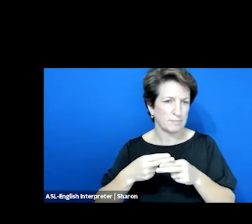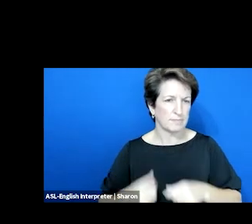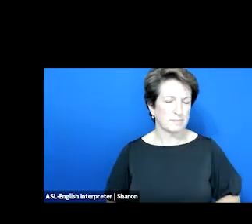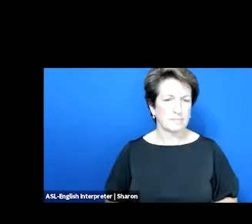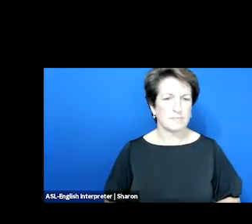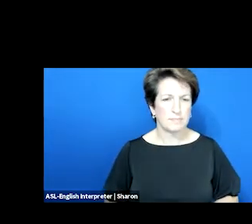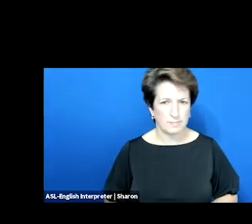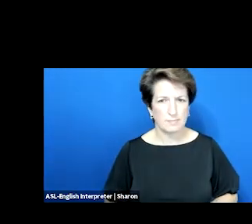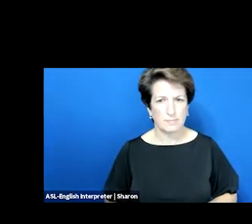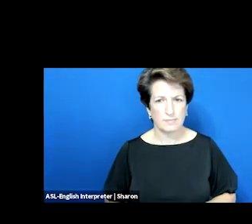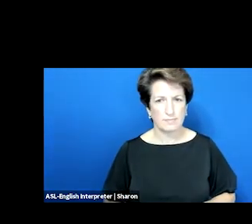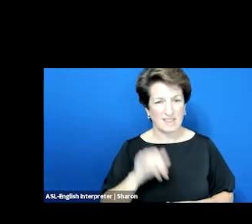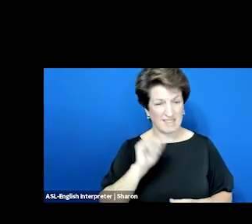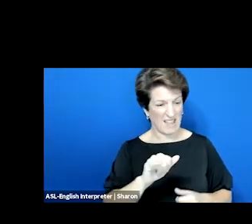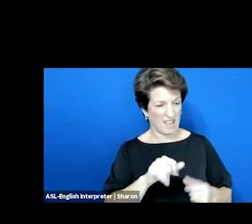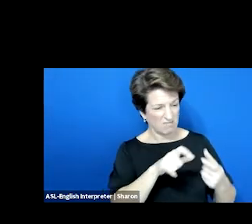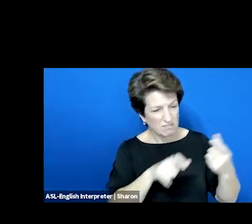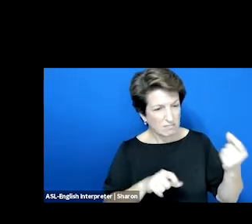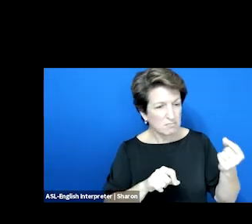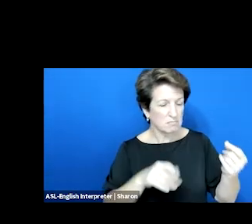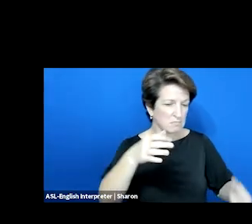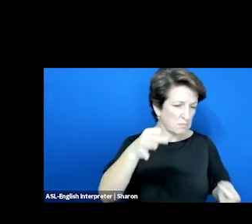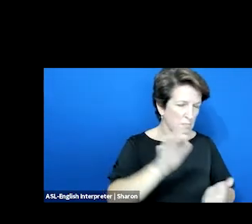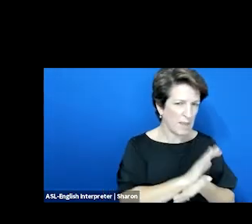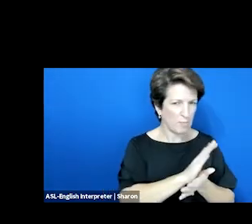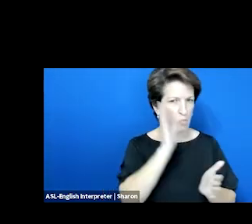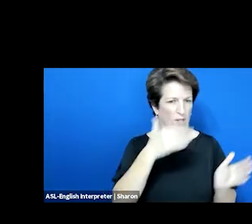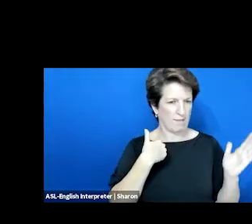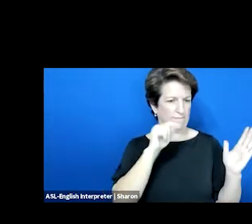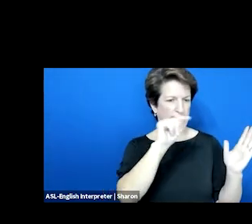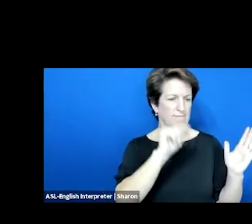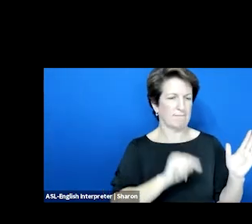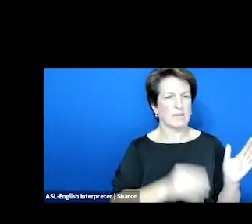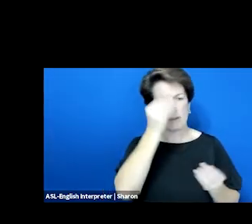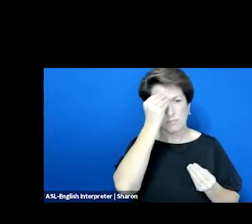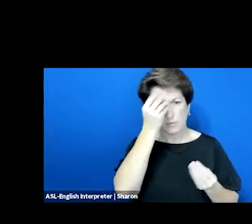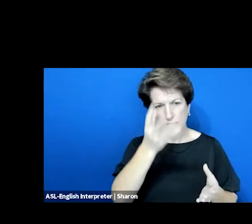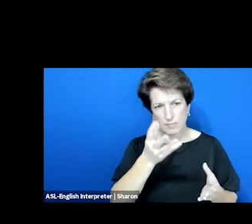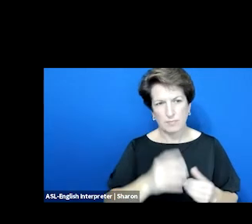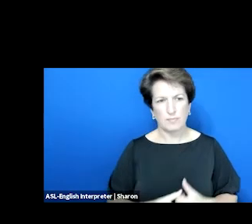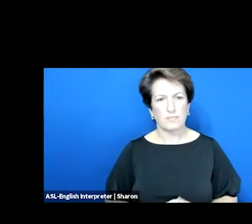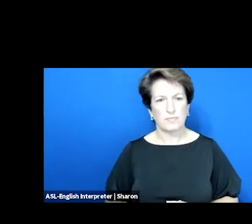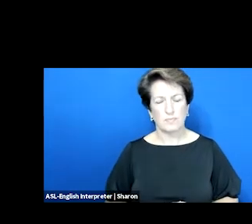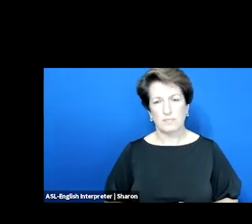So you can either provide a paper or electronic version of your vaccine certificate